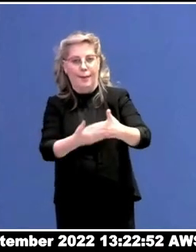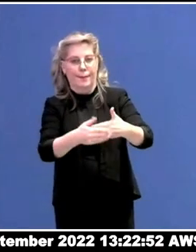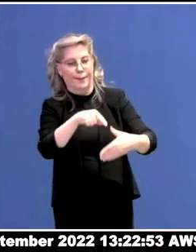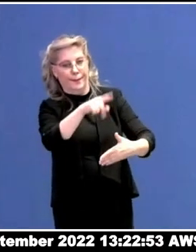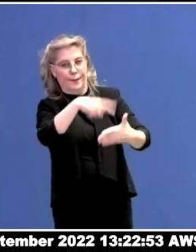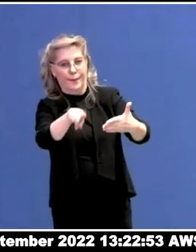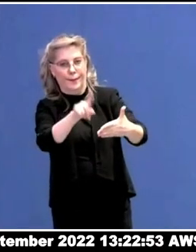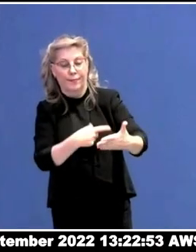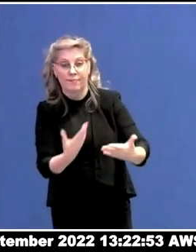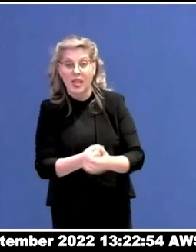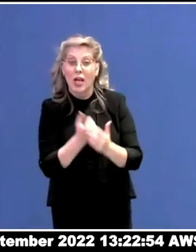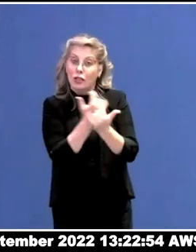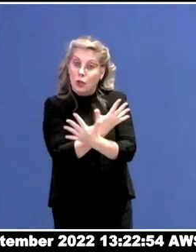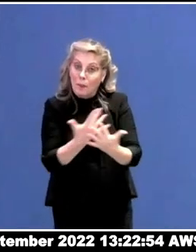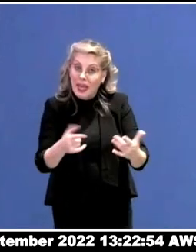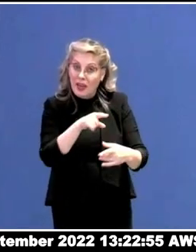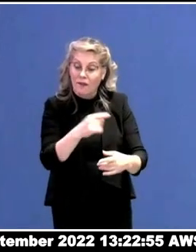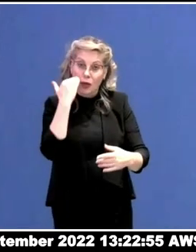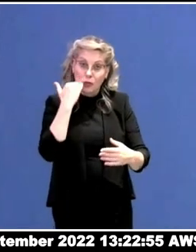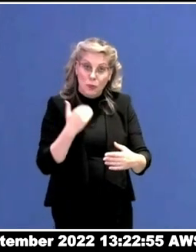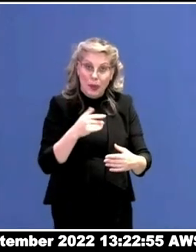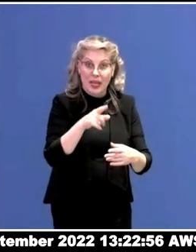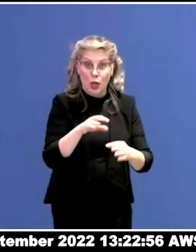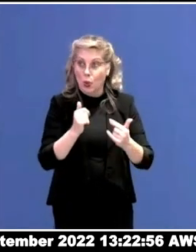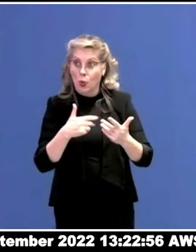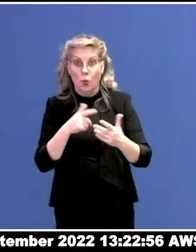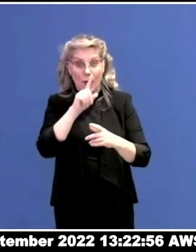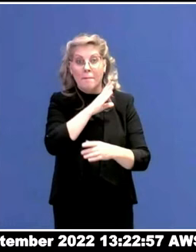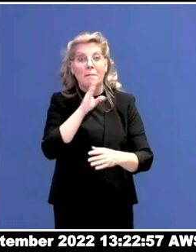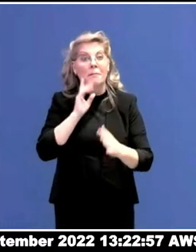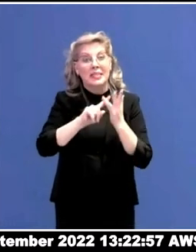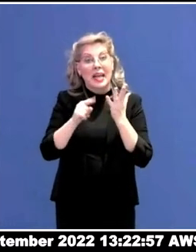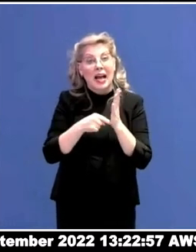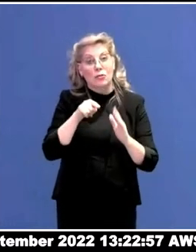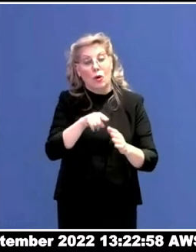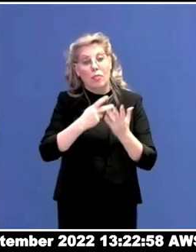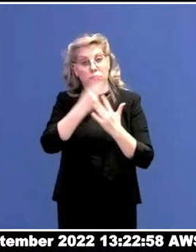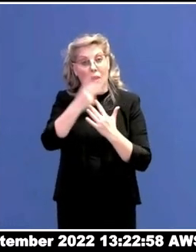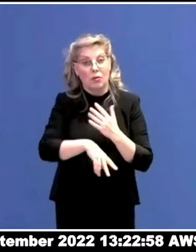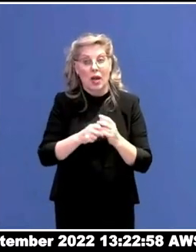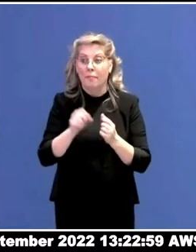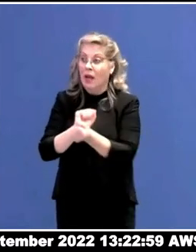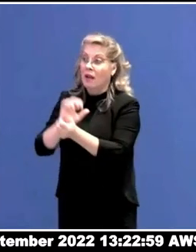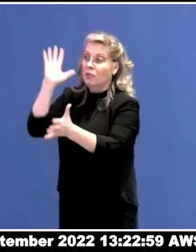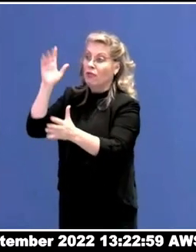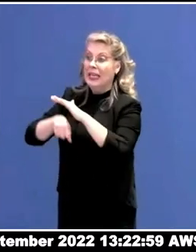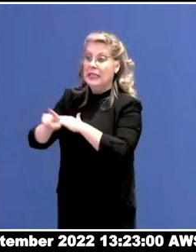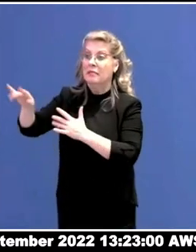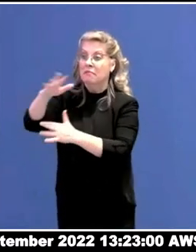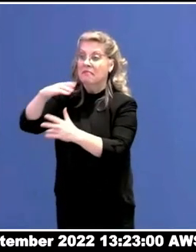recriminalised and back in prison and so we saw a great spike of women with disabilities being remanded and sentenced back into the adult system.